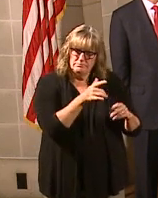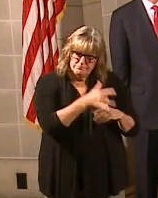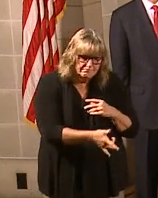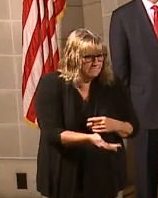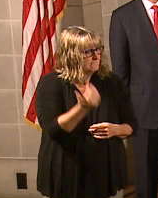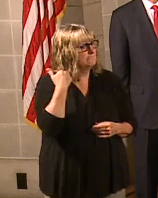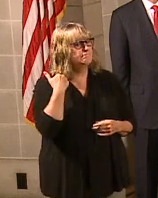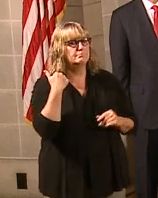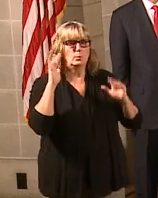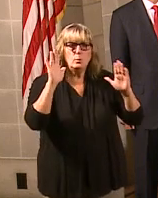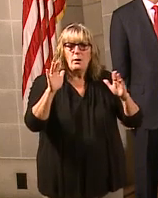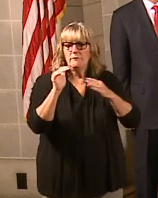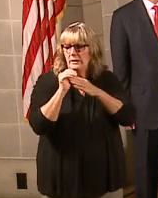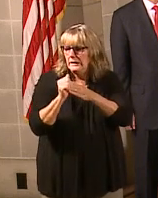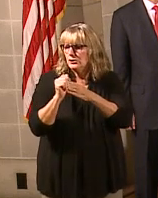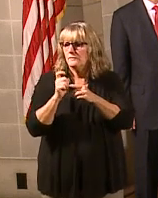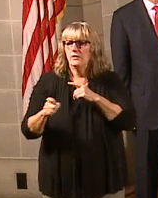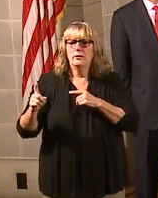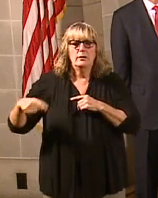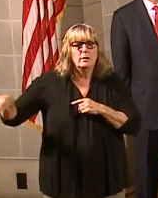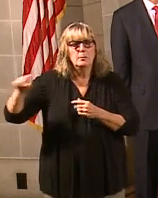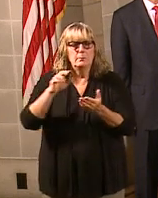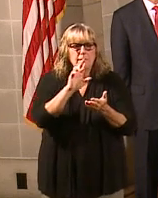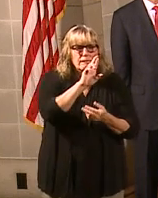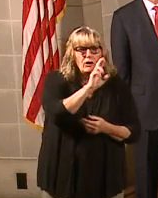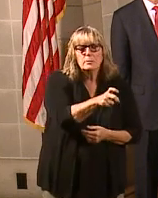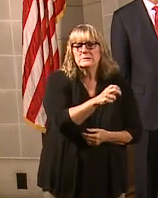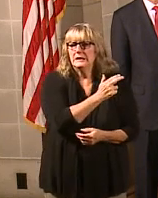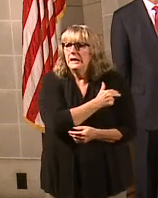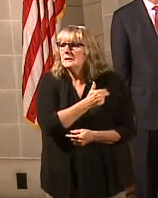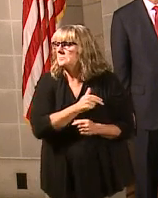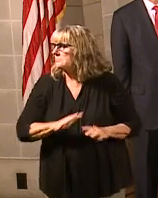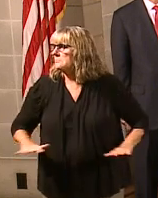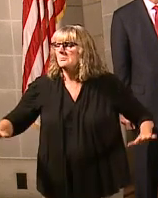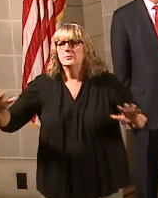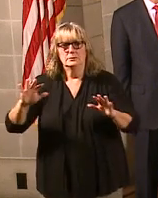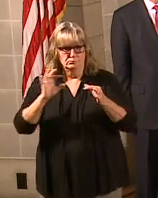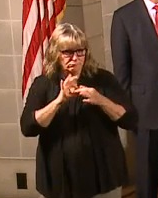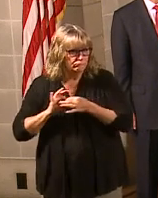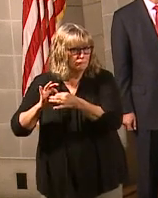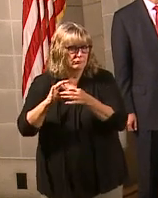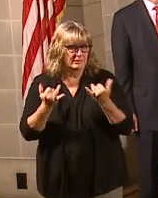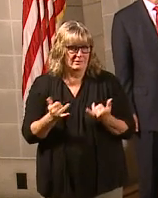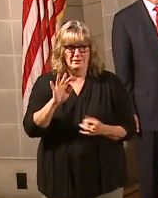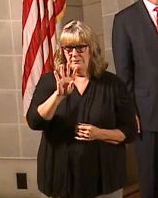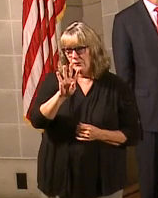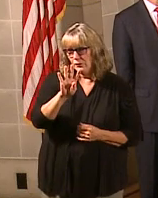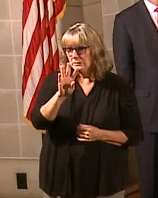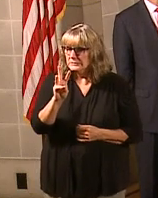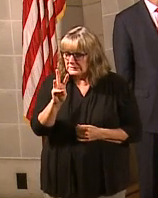WE TOOK THE LEAD IN THIS EARLY ON.